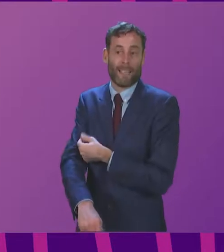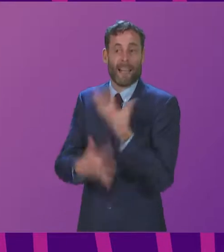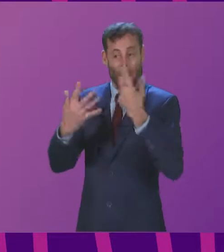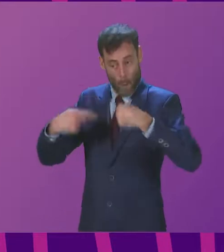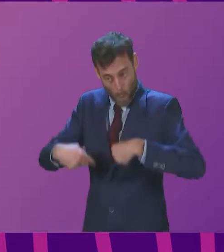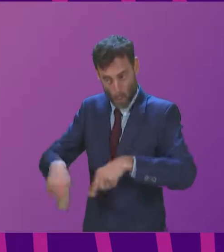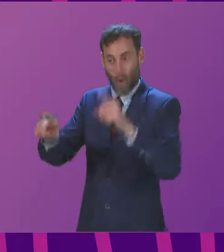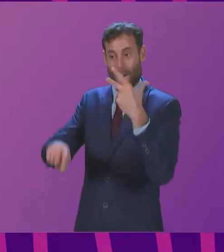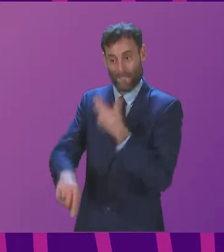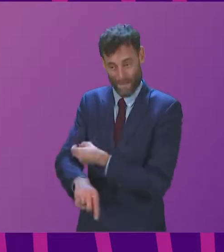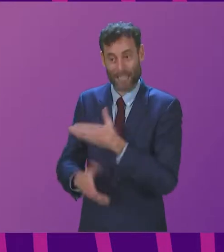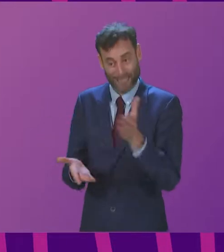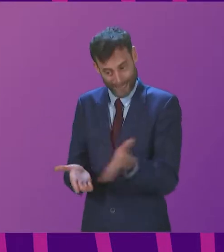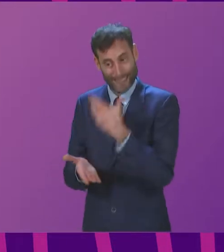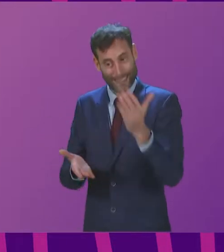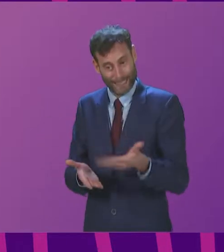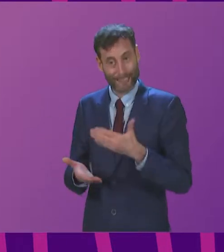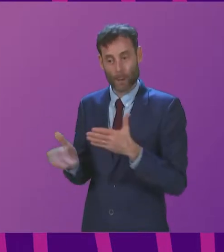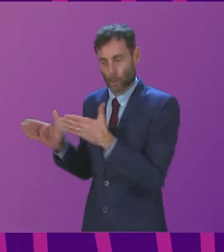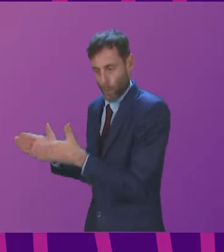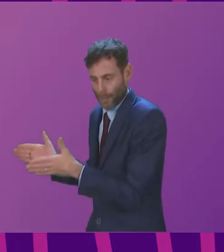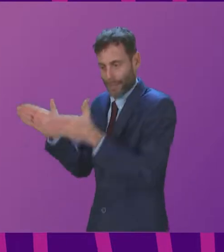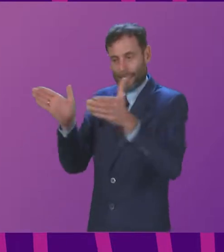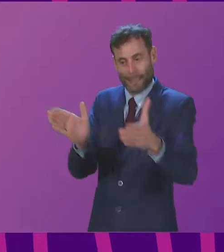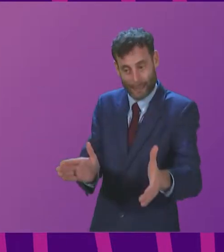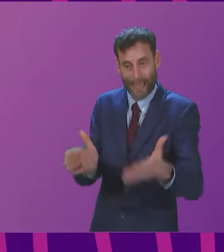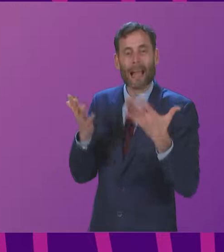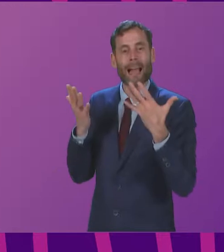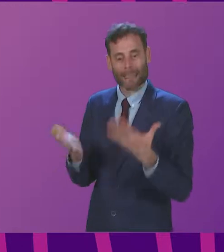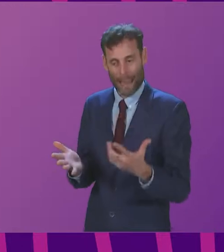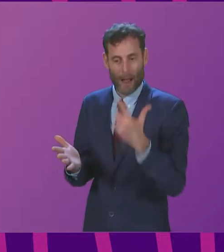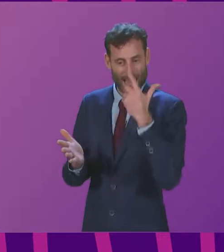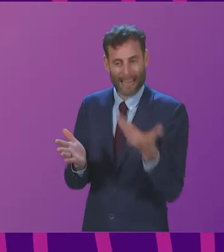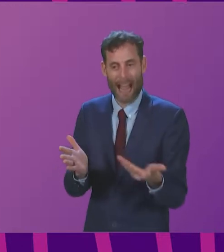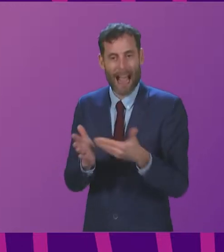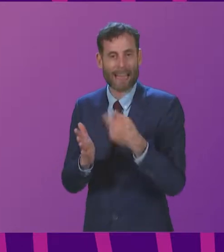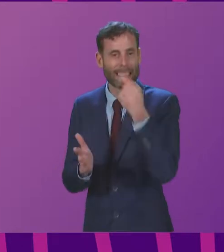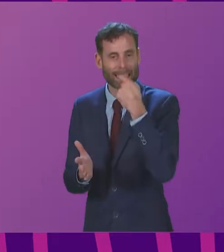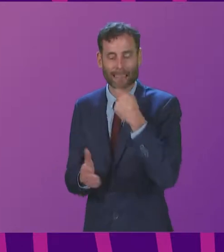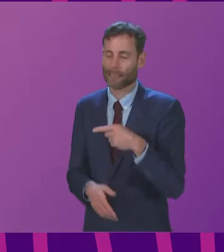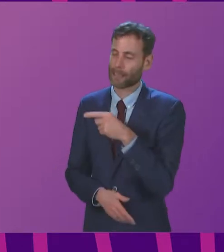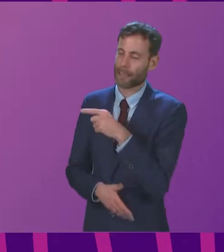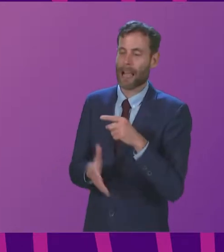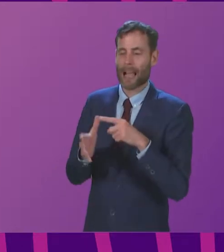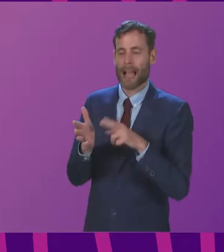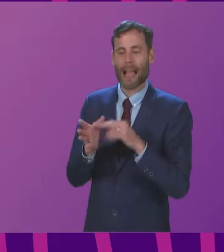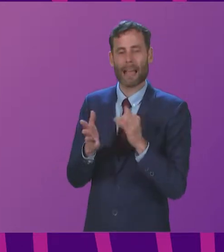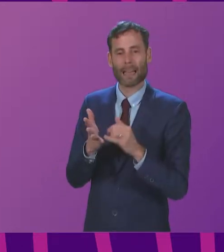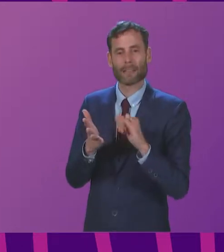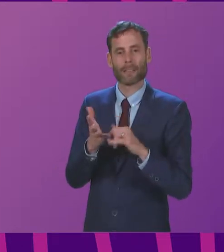up and as we move into a different phase, we are including testing. Anas Sarwar oversimplifies things to such a point that, in my view, it would have been dangerous if